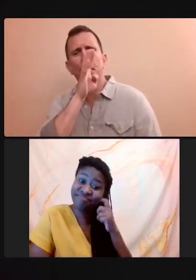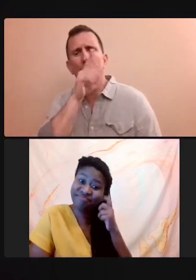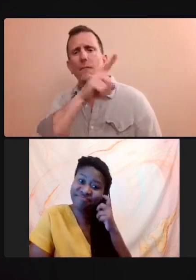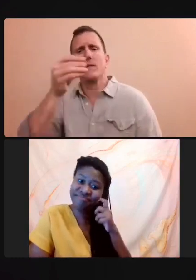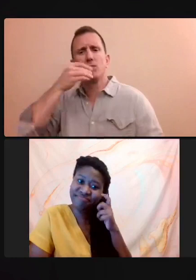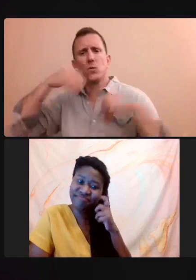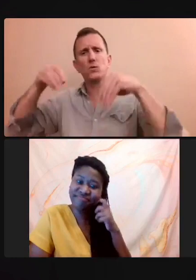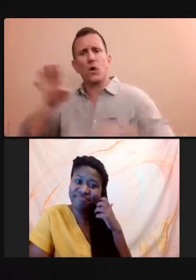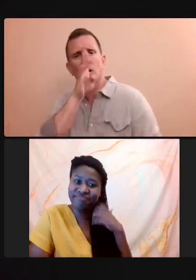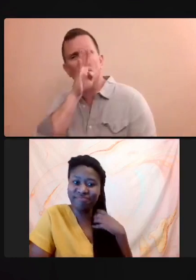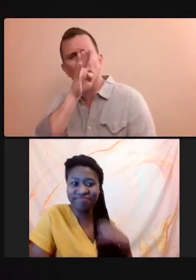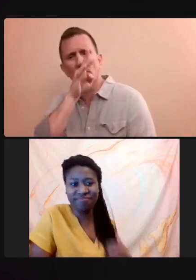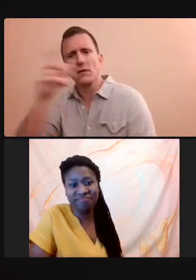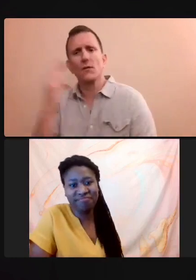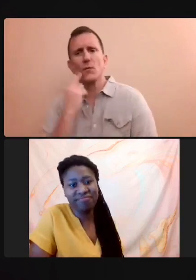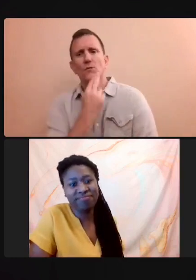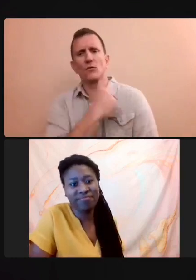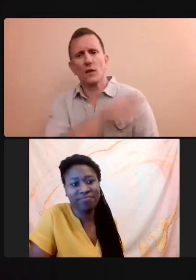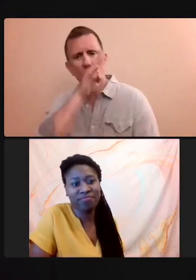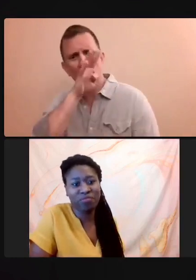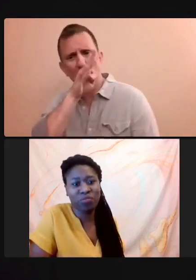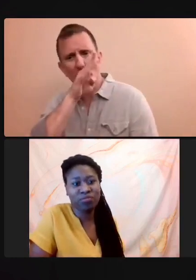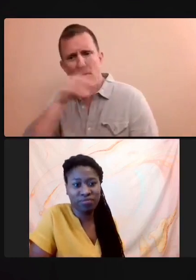who didn't learn American Sign Language until later in life.